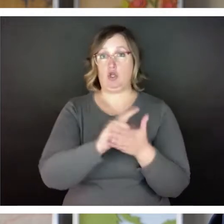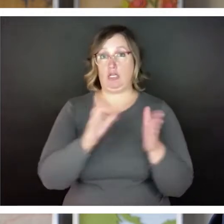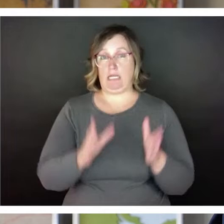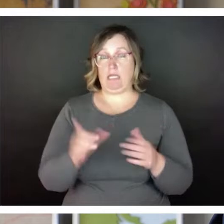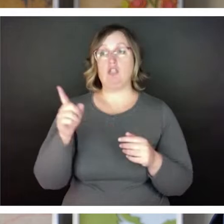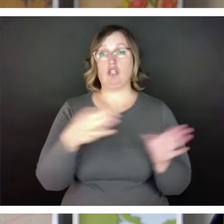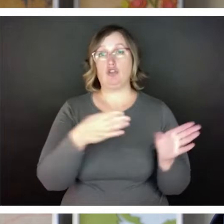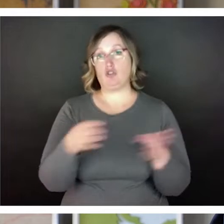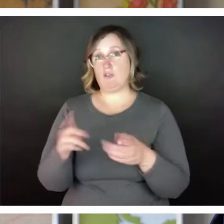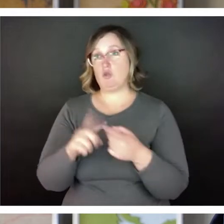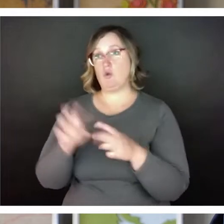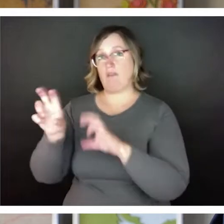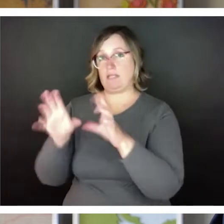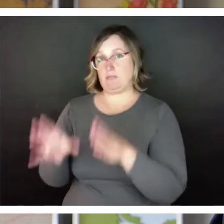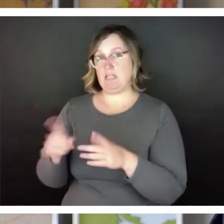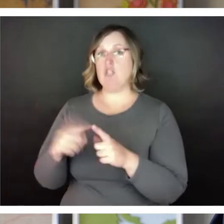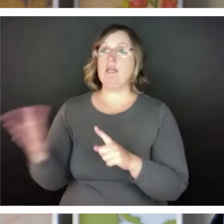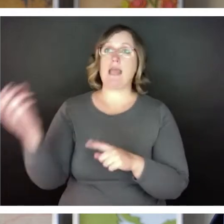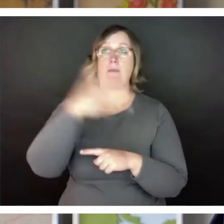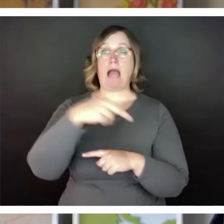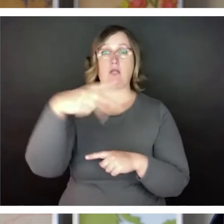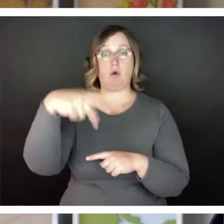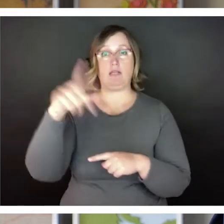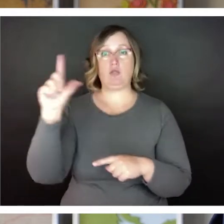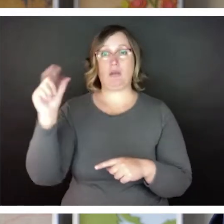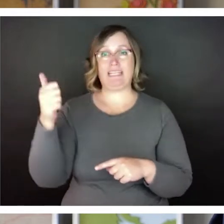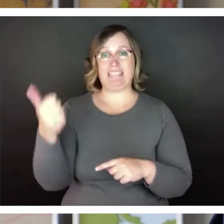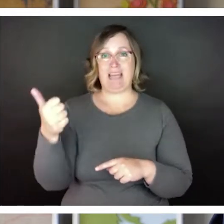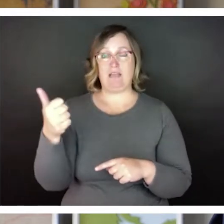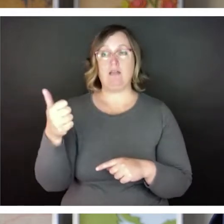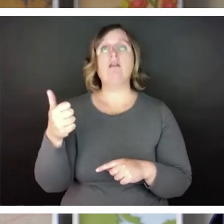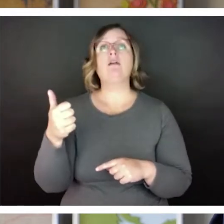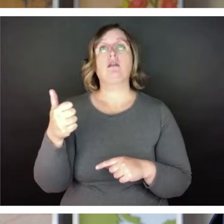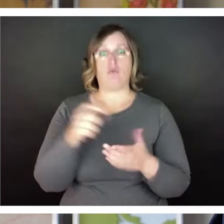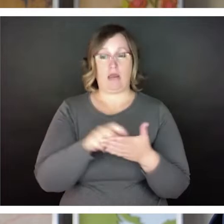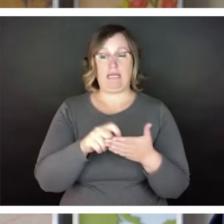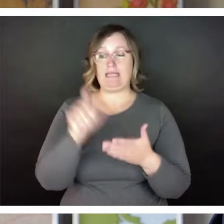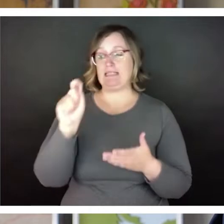She returned to her hometown of Portland in 2010 running the $6.5 billion capital markets fund